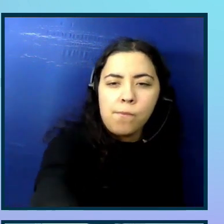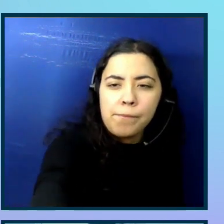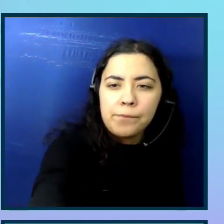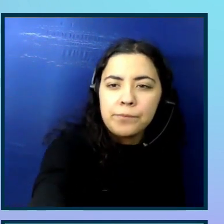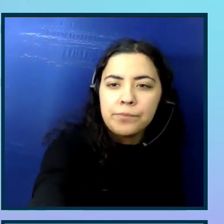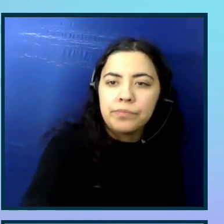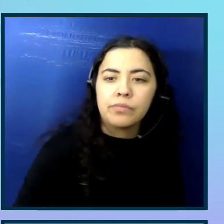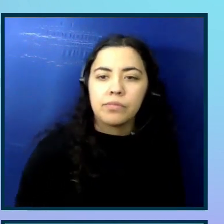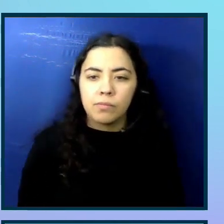So what is the problem?